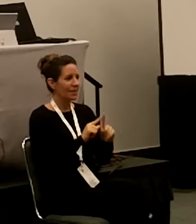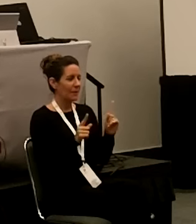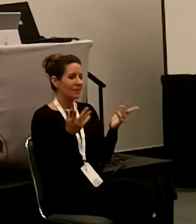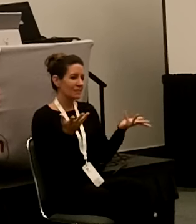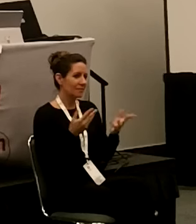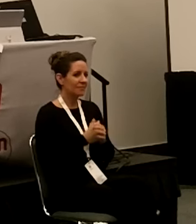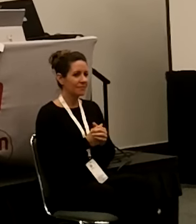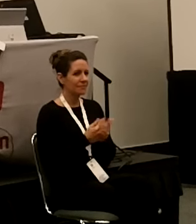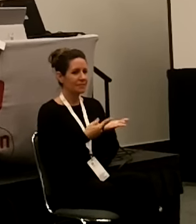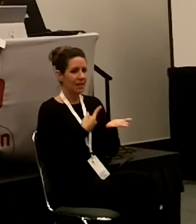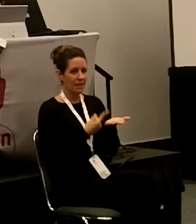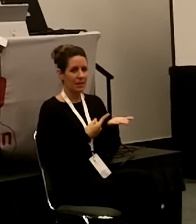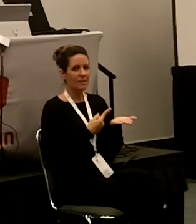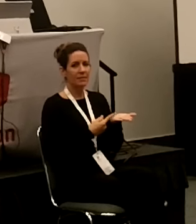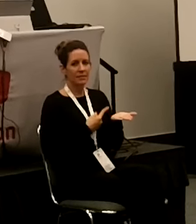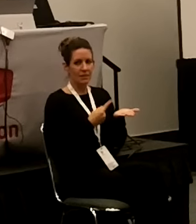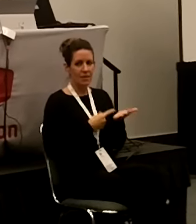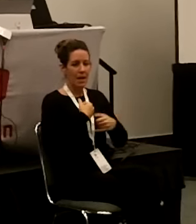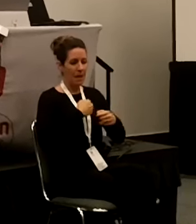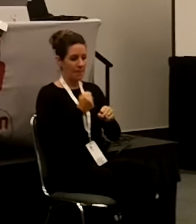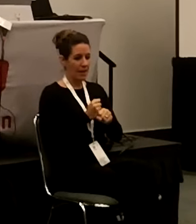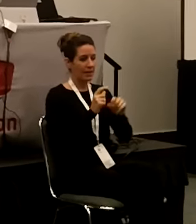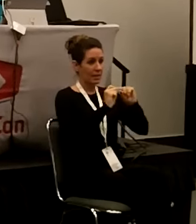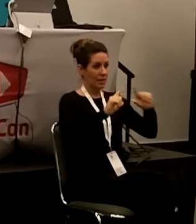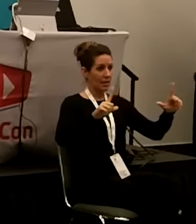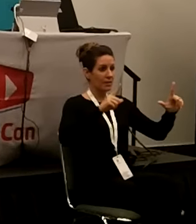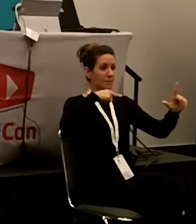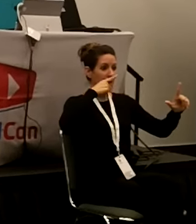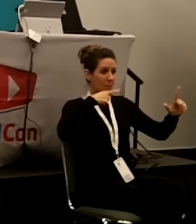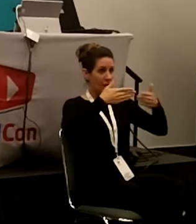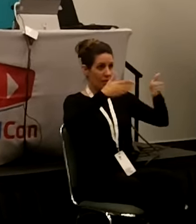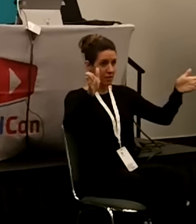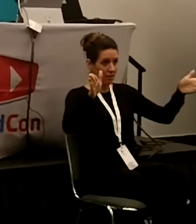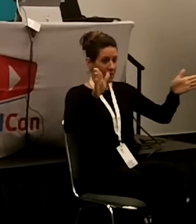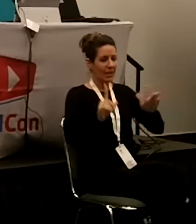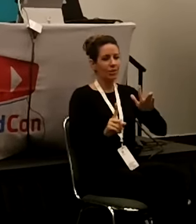And then, sometimes, when I then make it public, then it shows up, sometimes it doesn't.